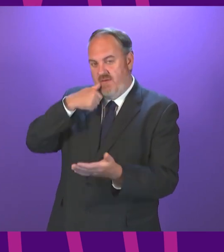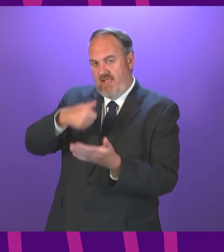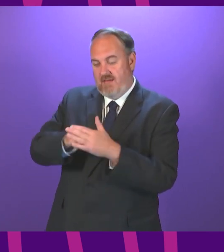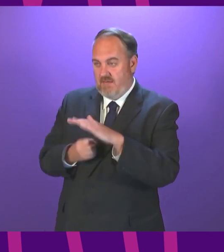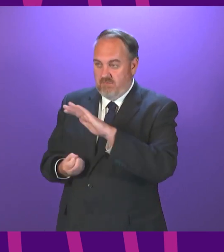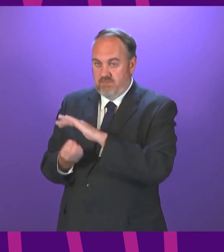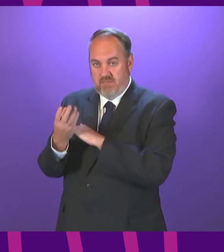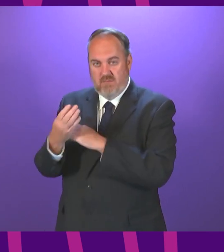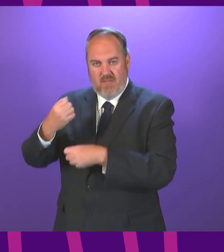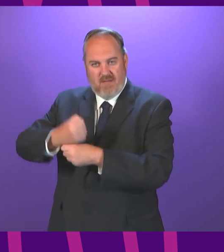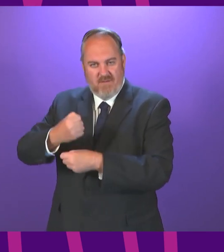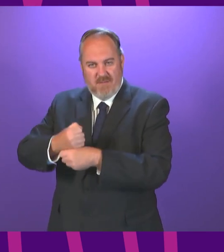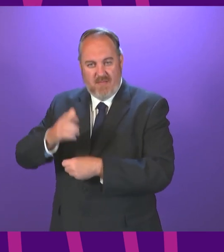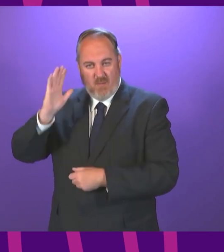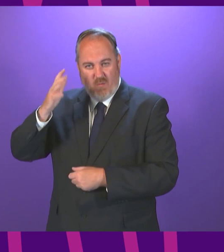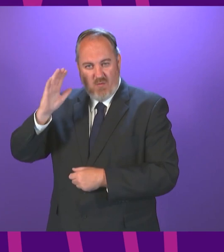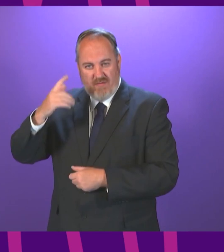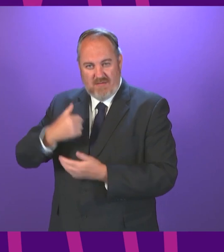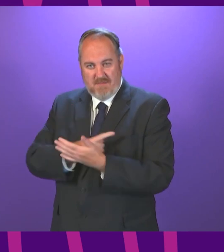about the Government’s approach to the next stage of the pandemic.